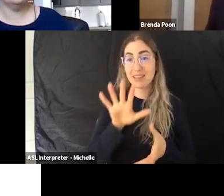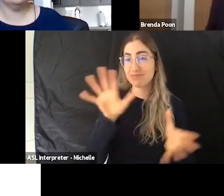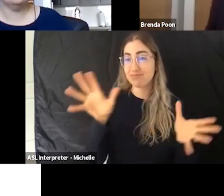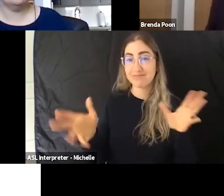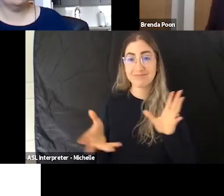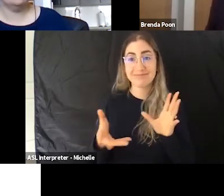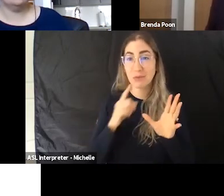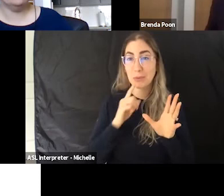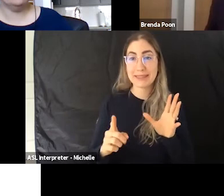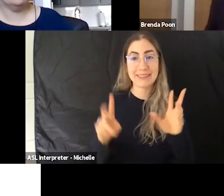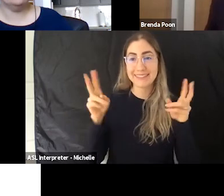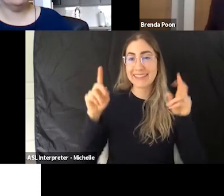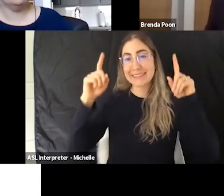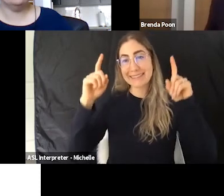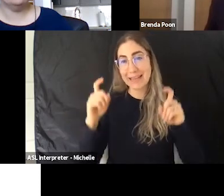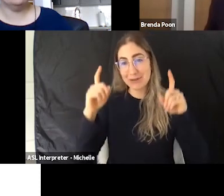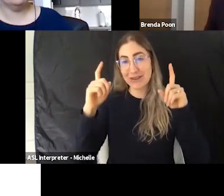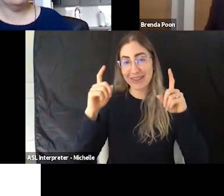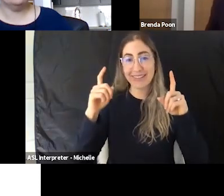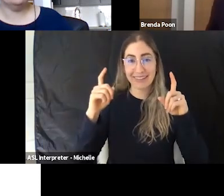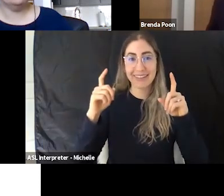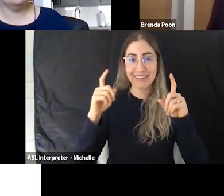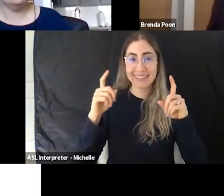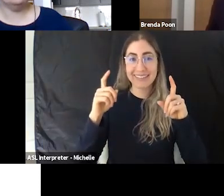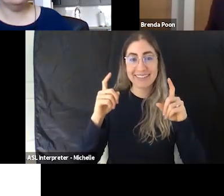THAT HAVE ADDITIONAL MOBILITY